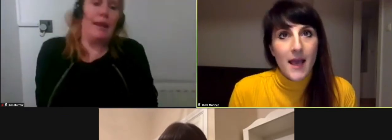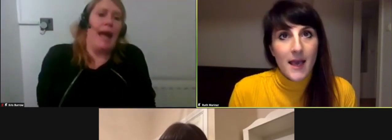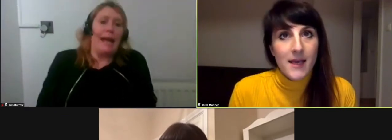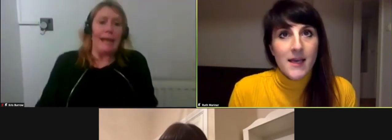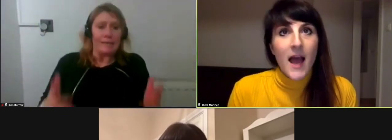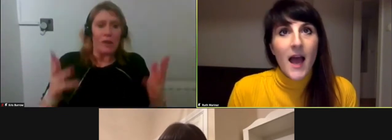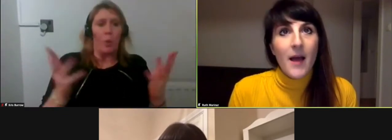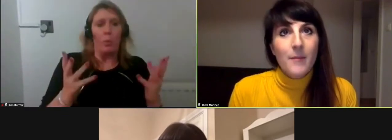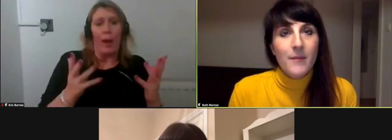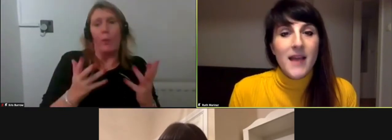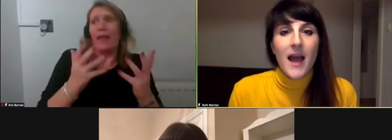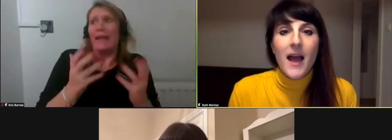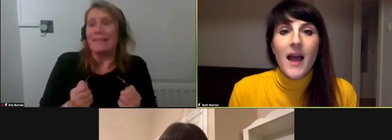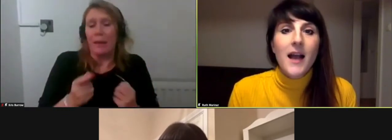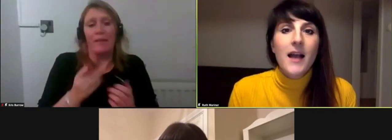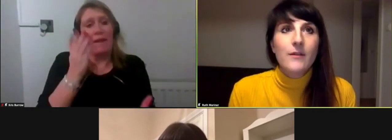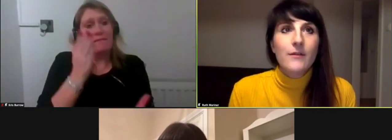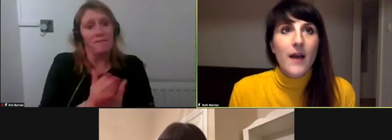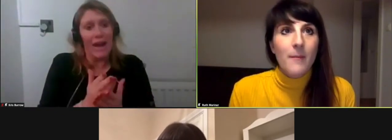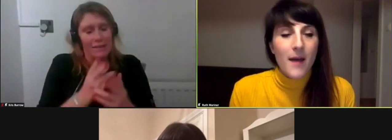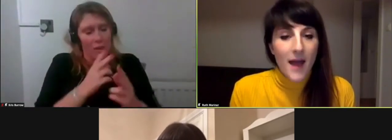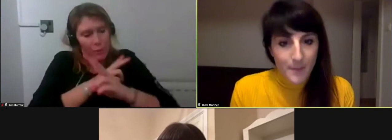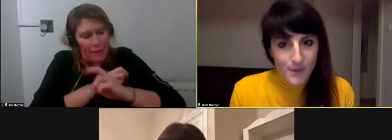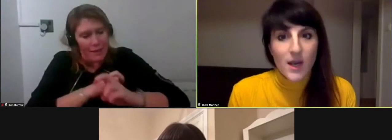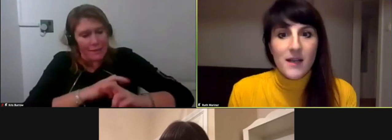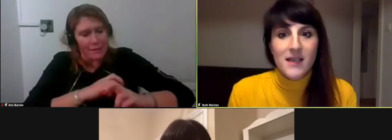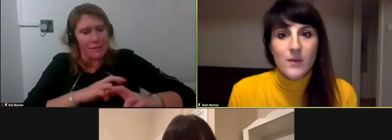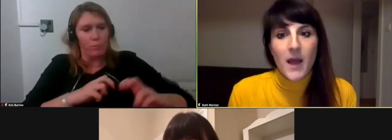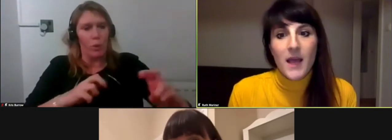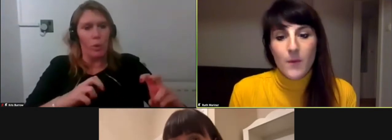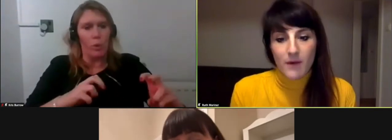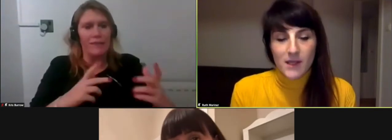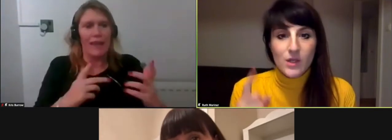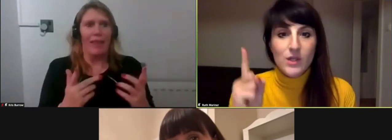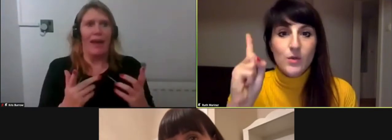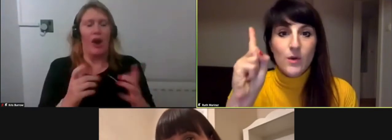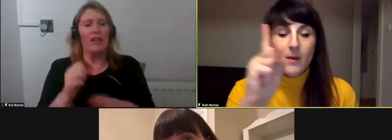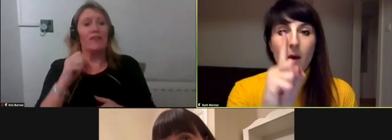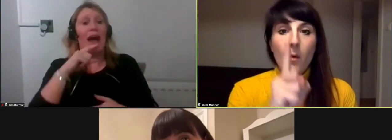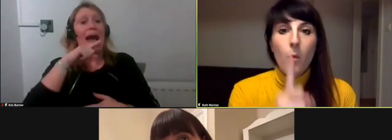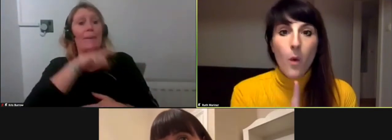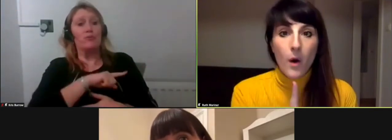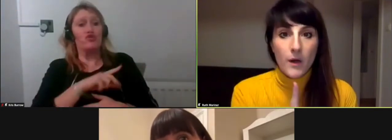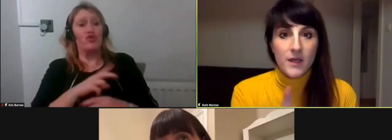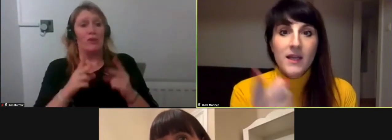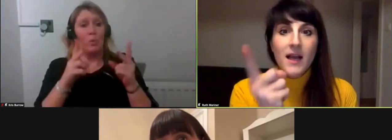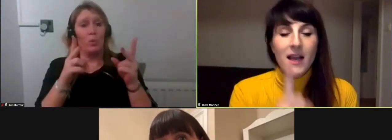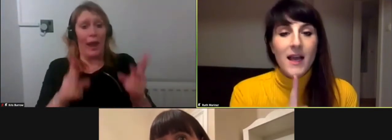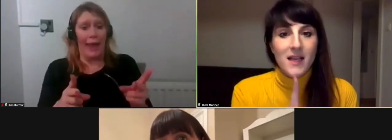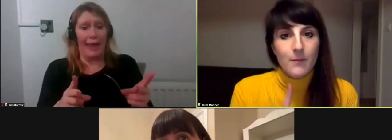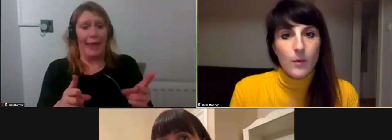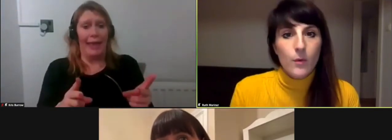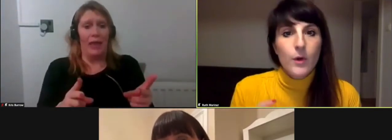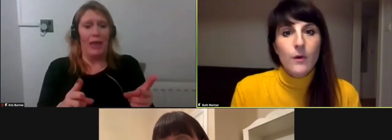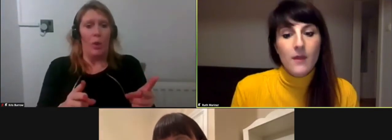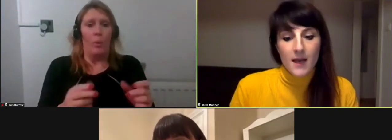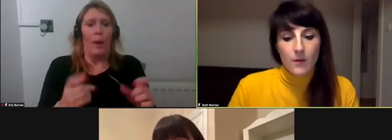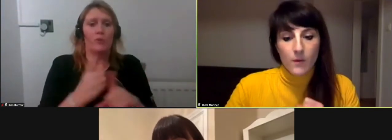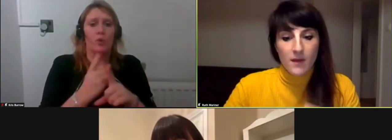a kind of abstracted way, where we're just talking about one land animal who then,